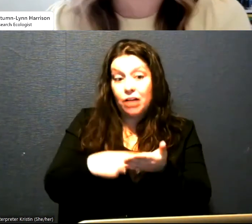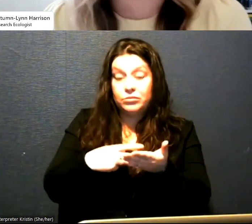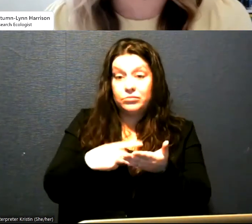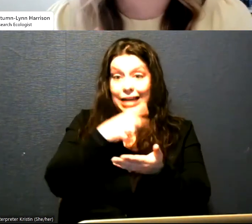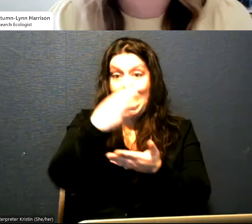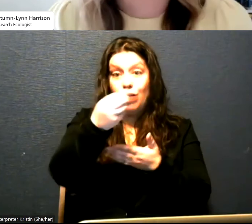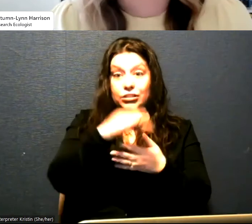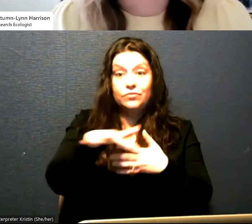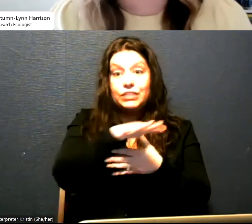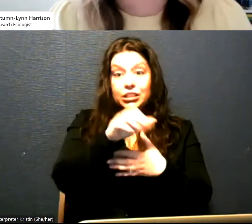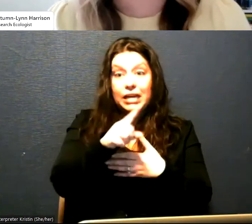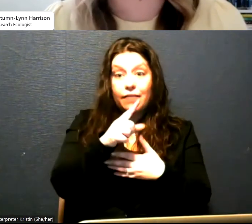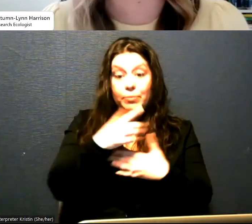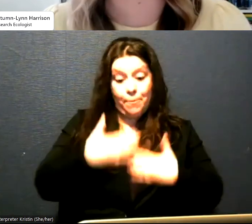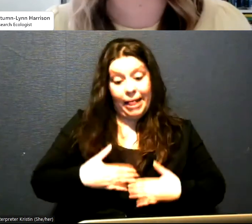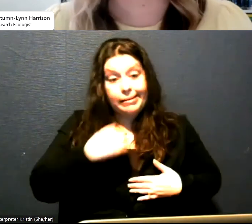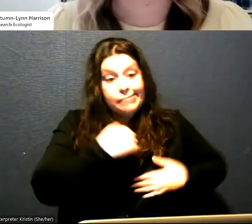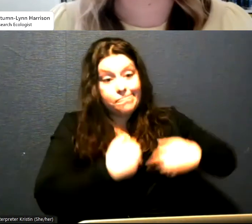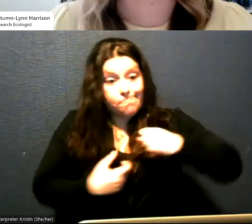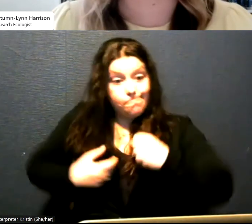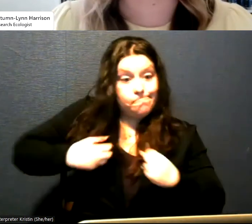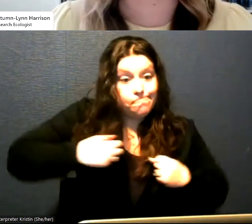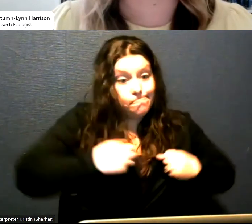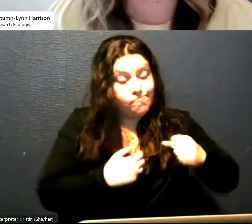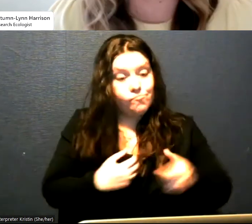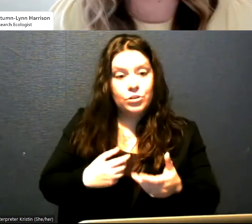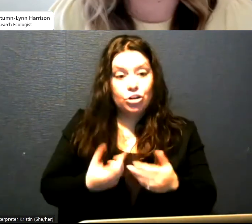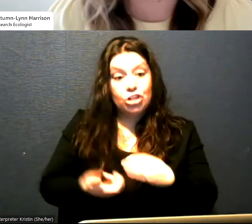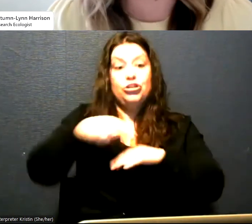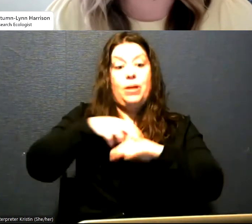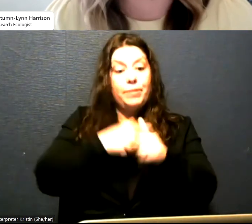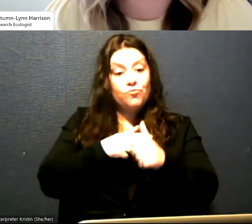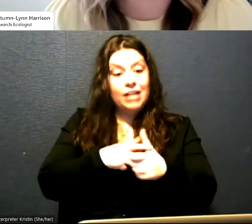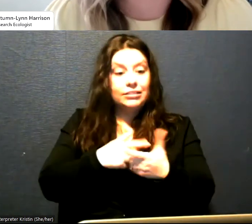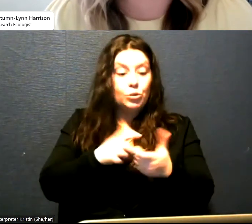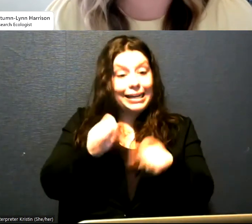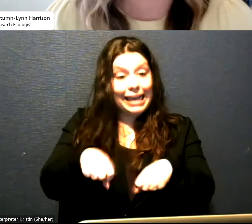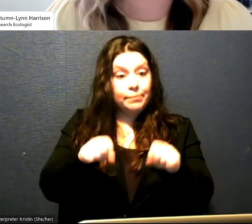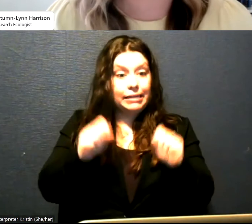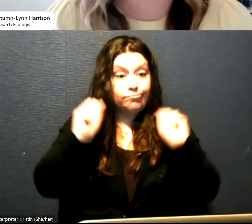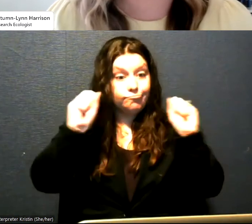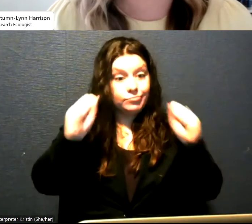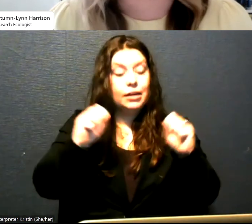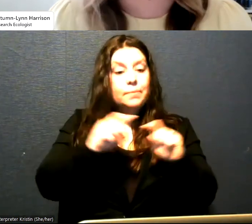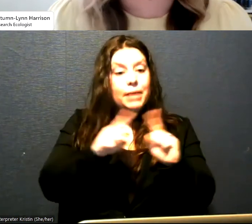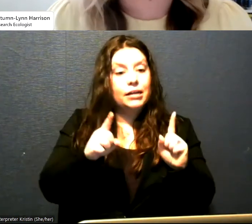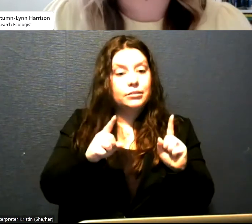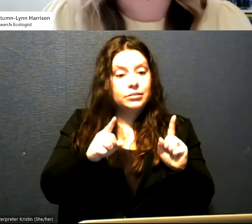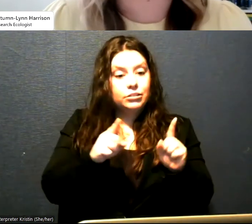run so it can be a workout and, and it is hard and you know it's also hard emotionally when you